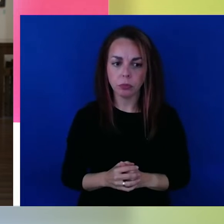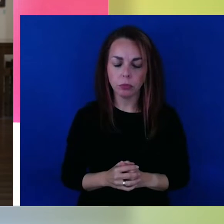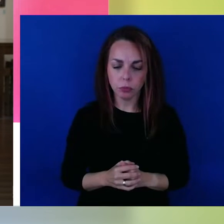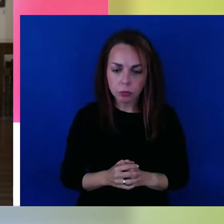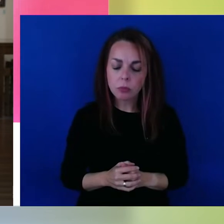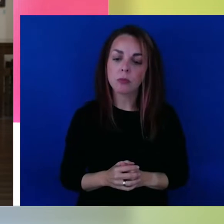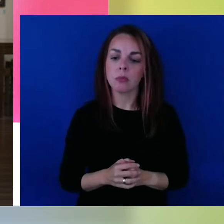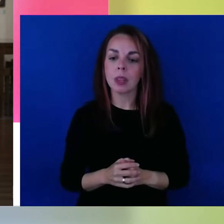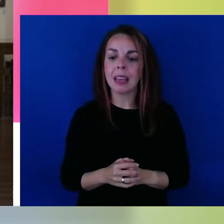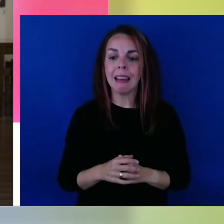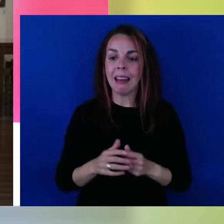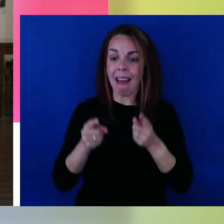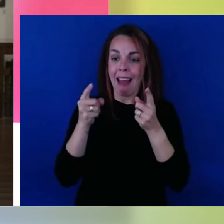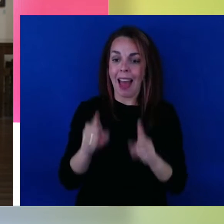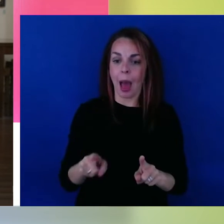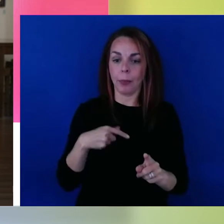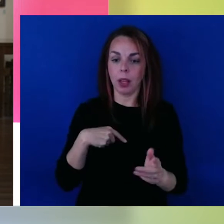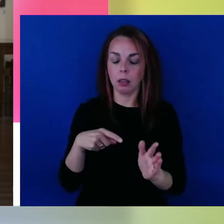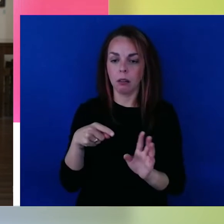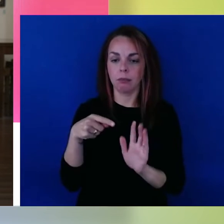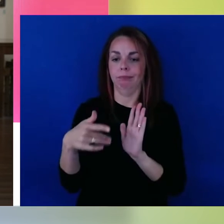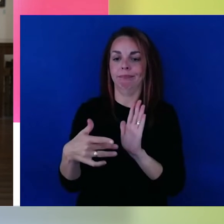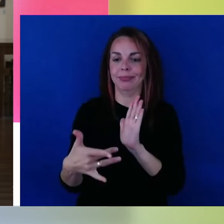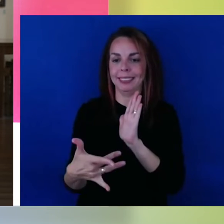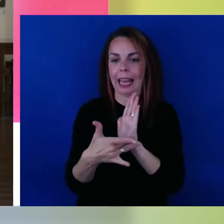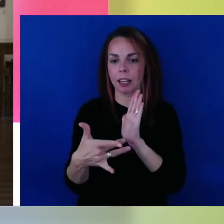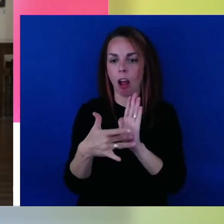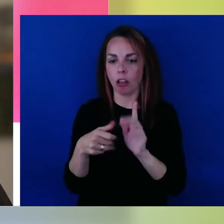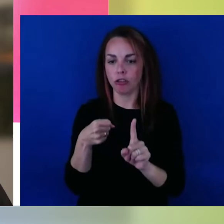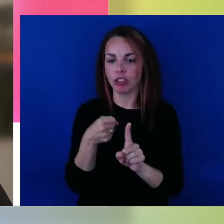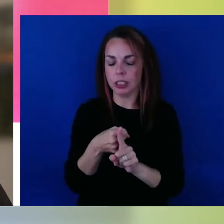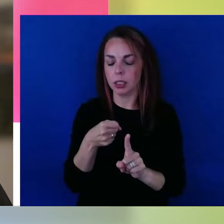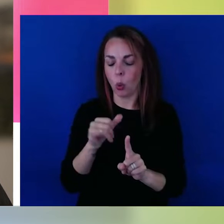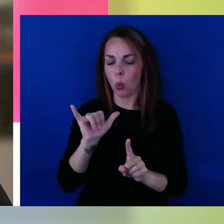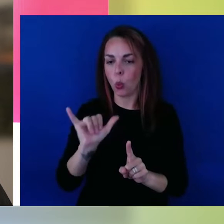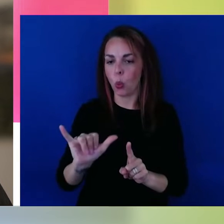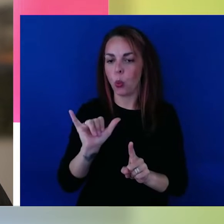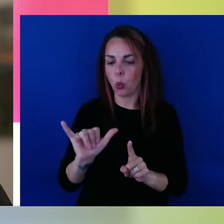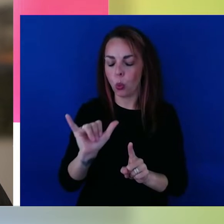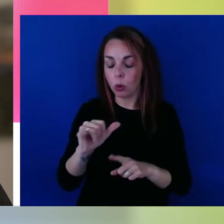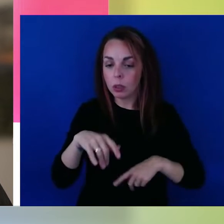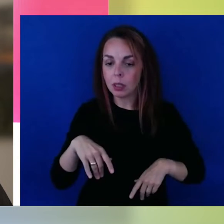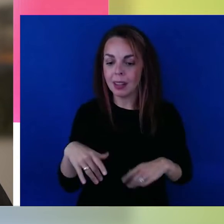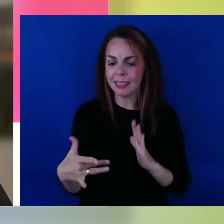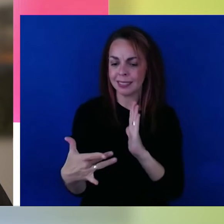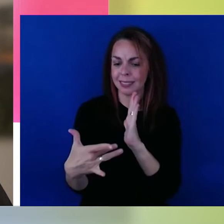The answer came in the form of technology. What I found was much more encouraging